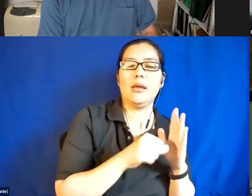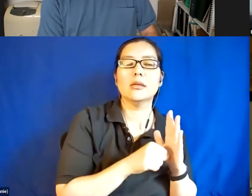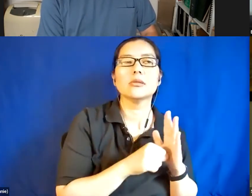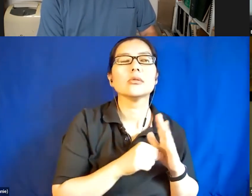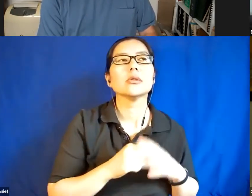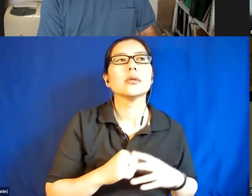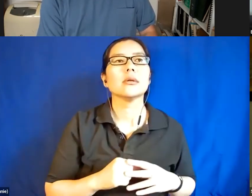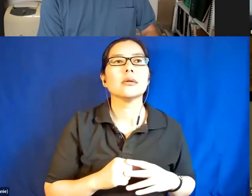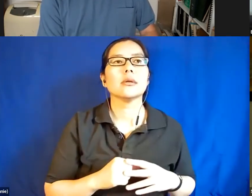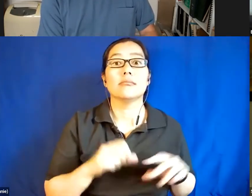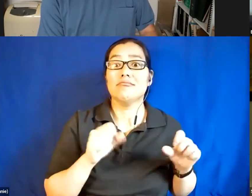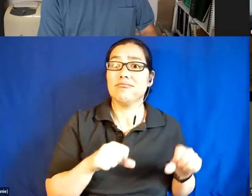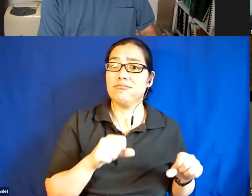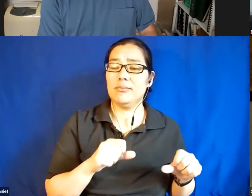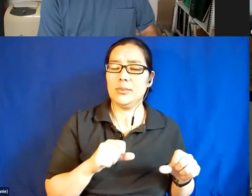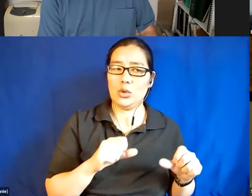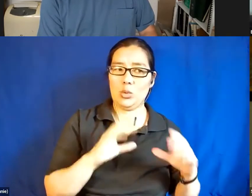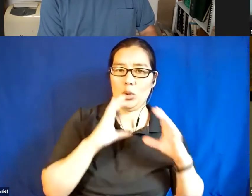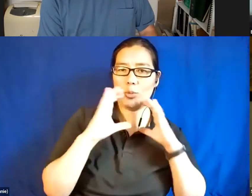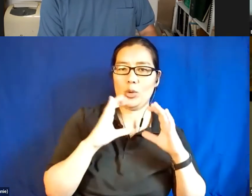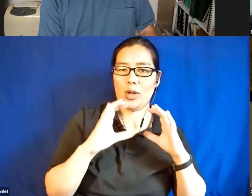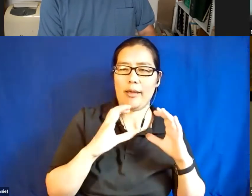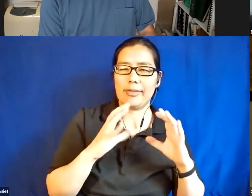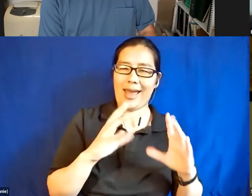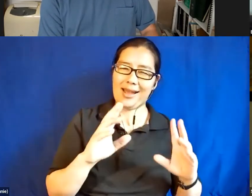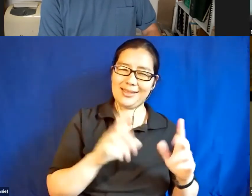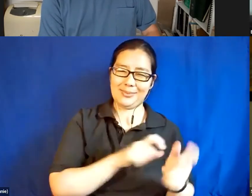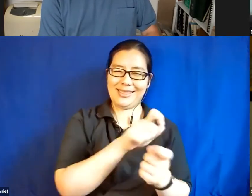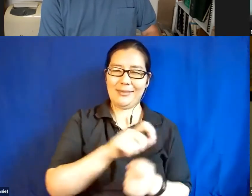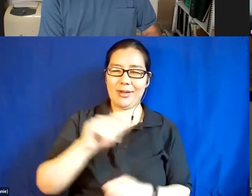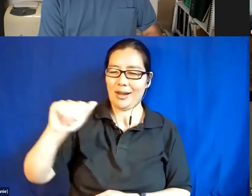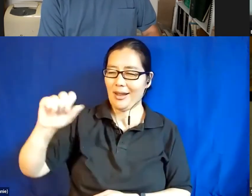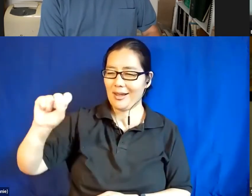communicate that aesthetic I think has to be part of it.